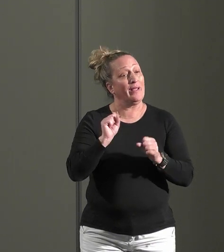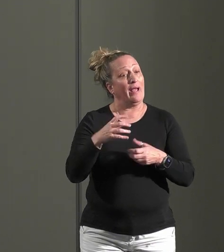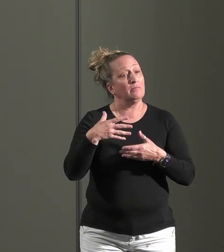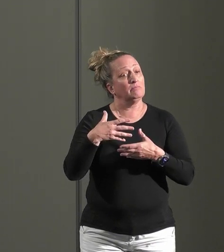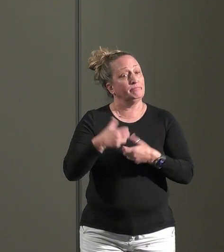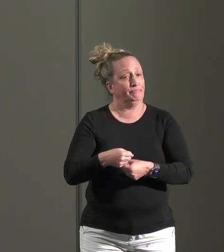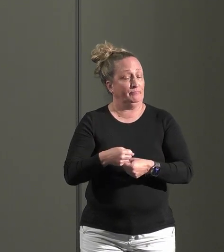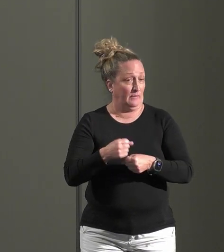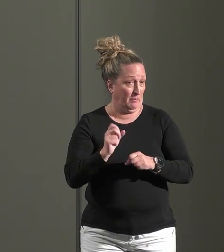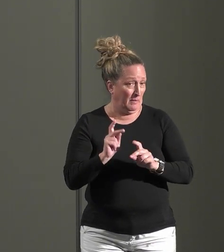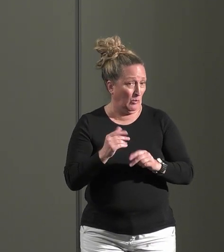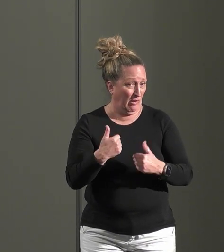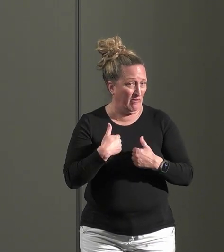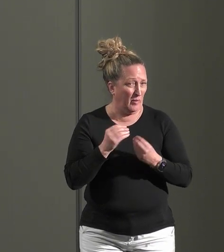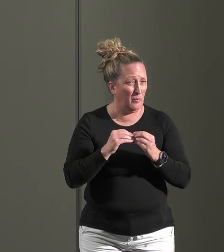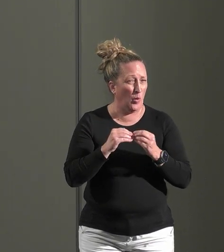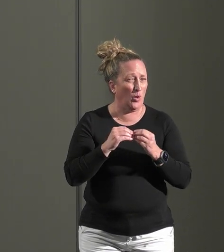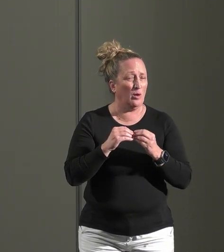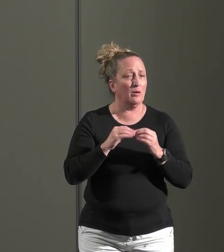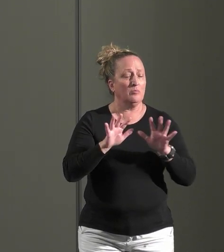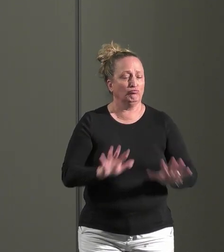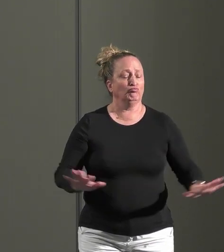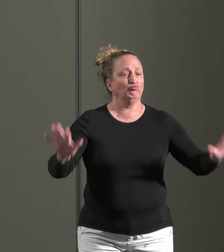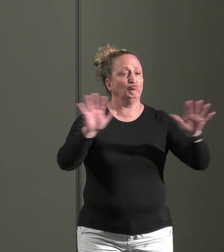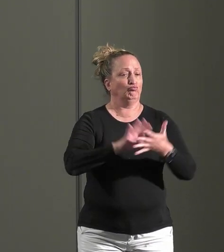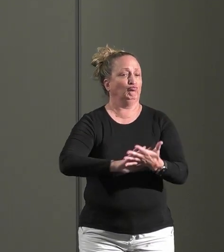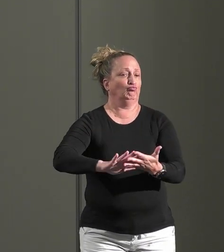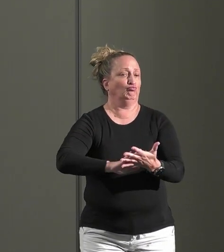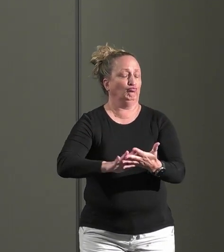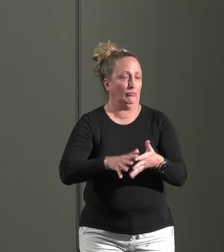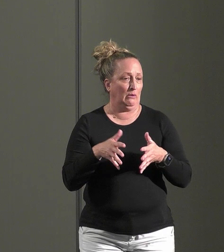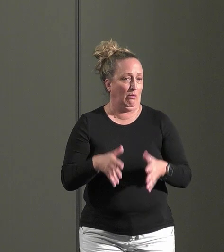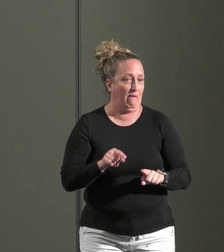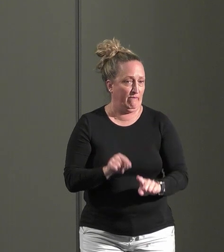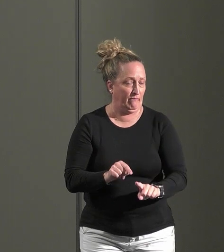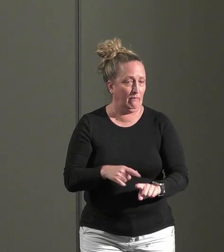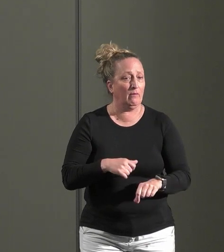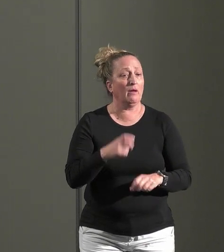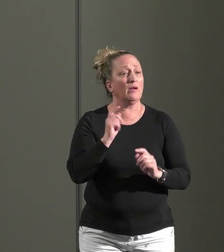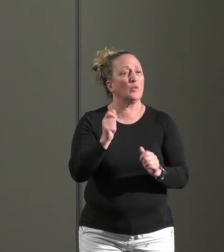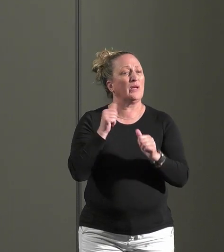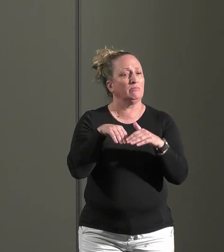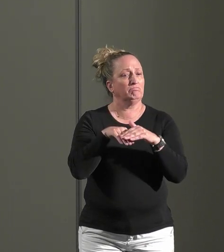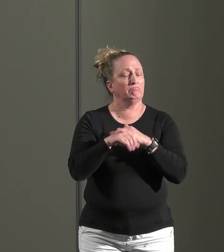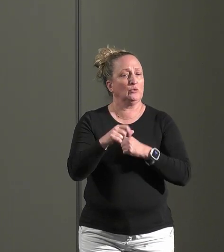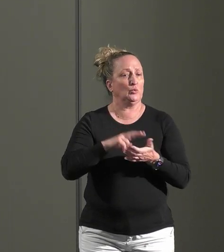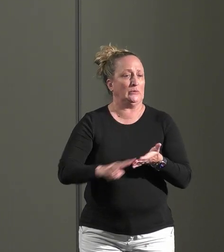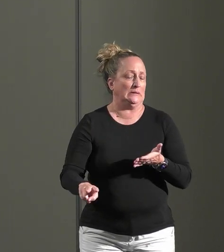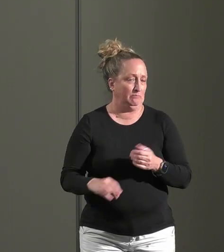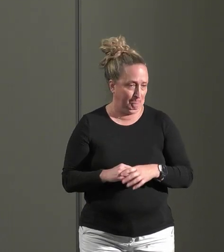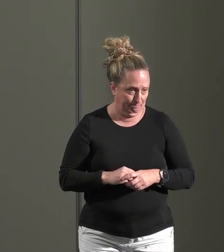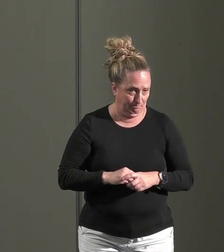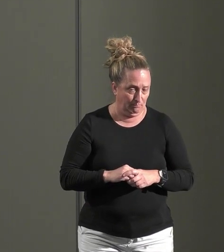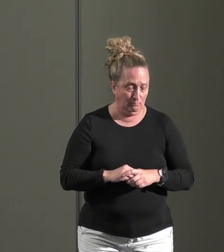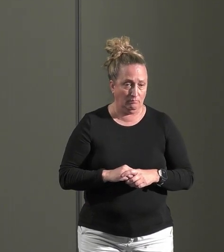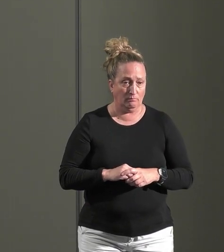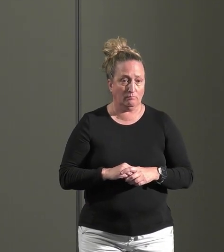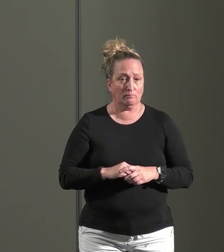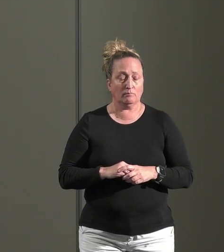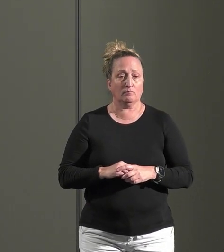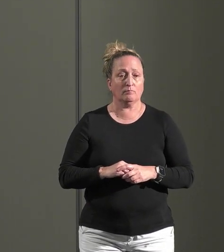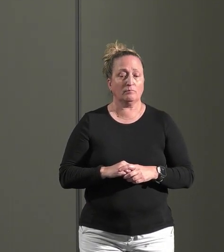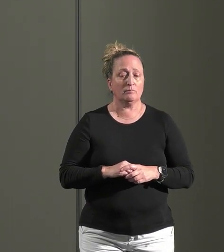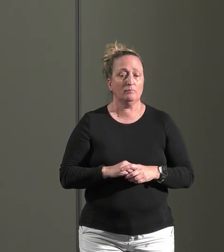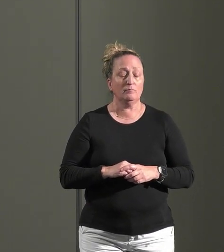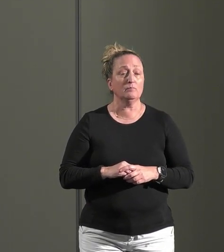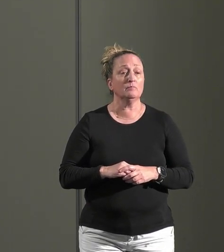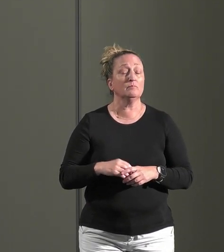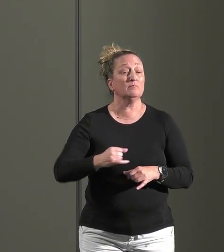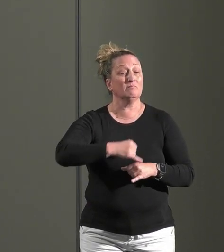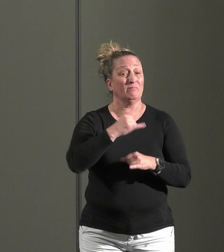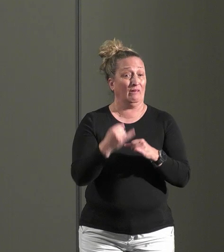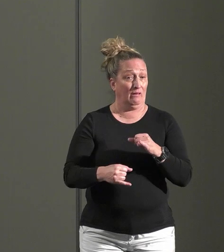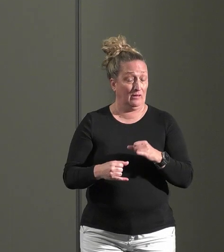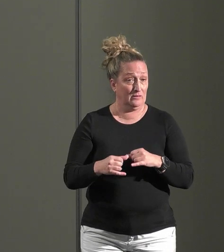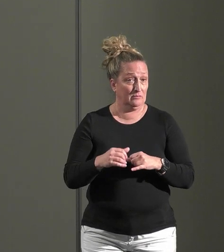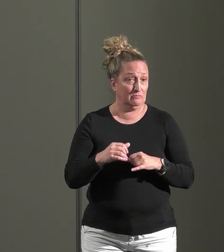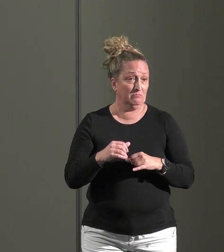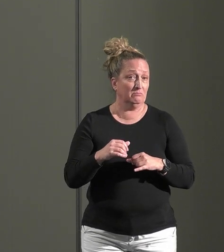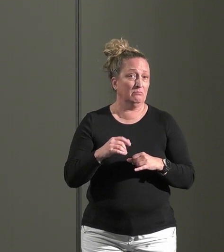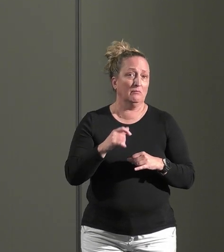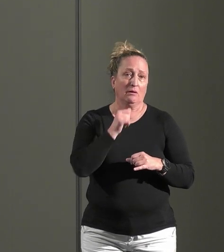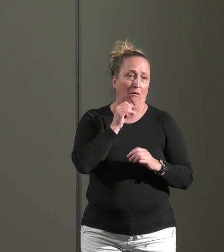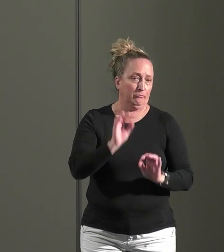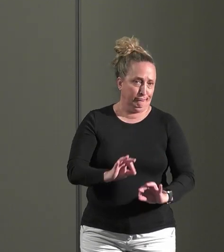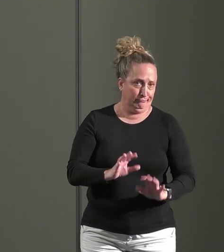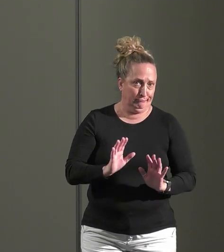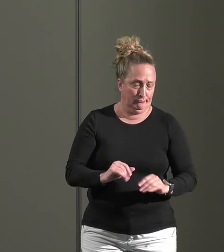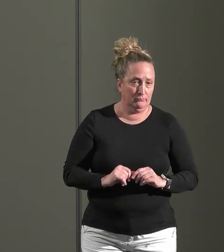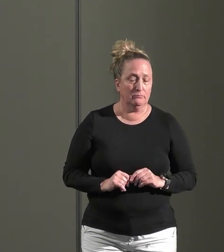people have the Braille on the left and quicker to read it. Last but not least, after -- the